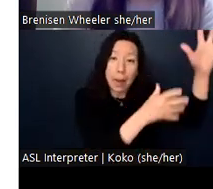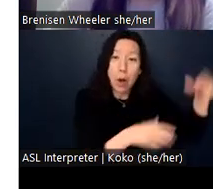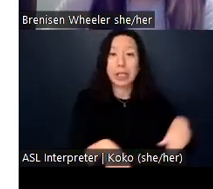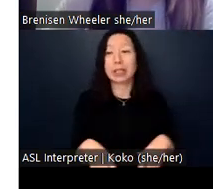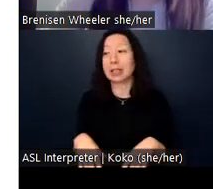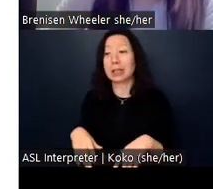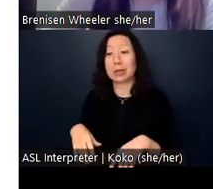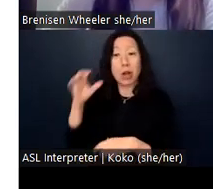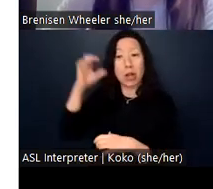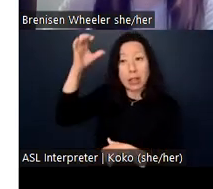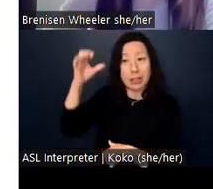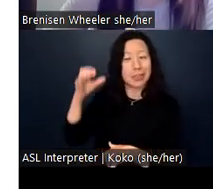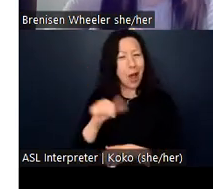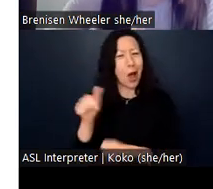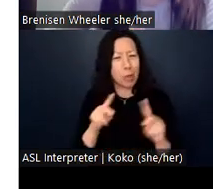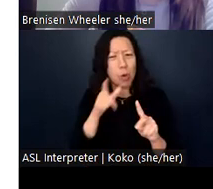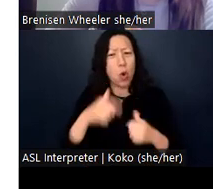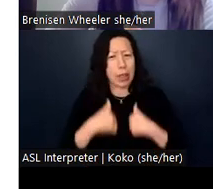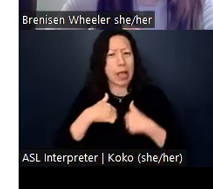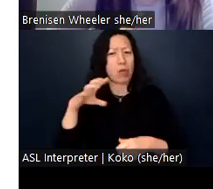12:17:27 They can also perpetrate domestic violence.